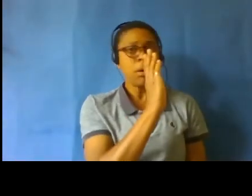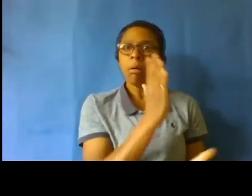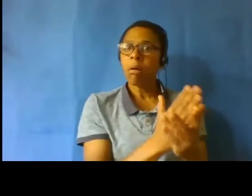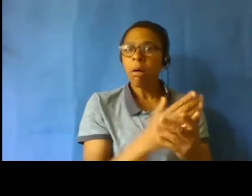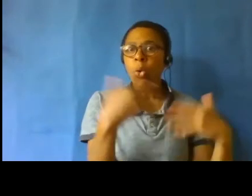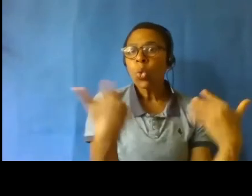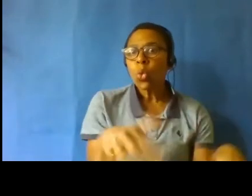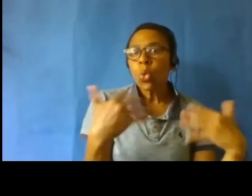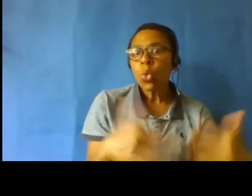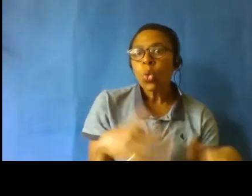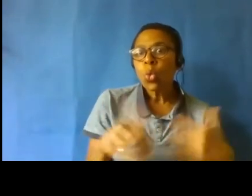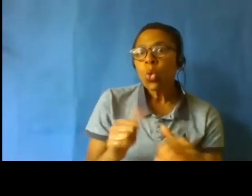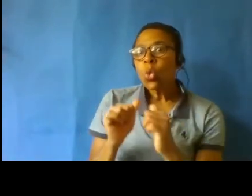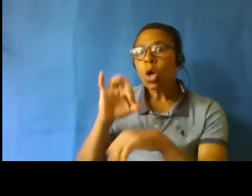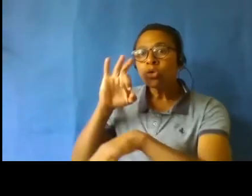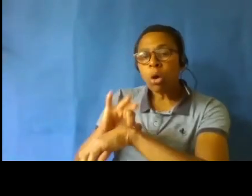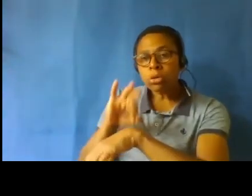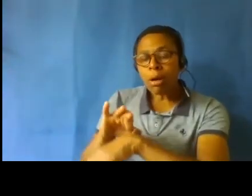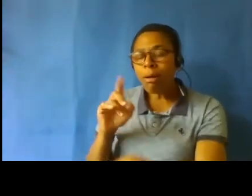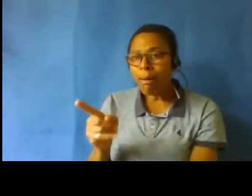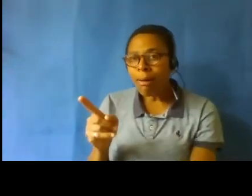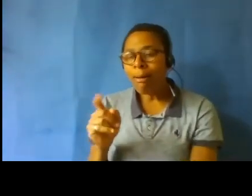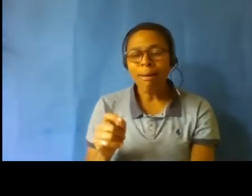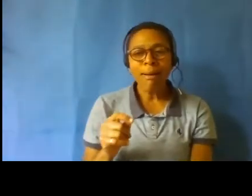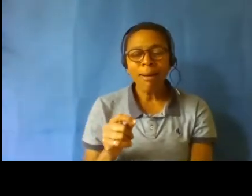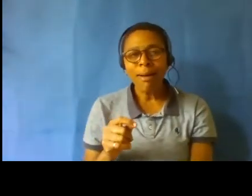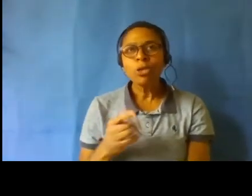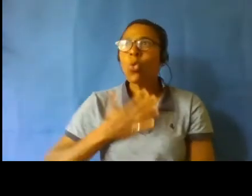one and as my grandparents enter their twilight years they visit doctors more